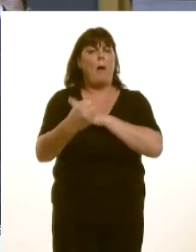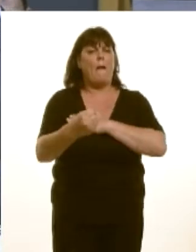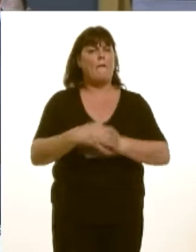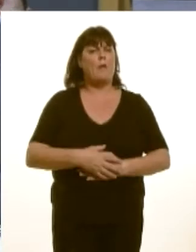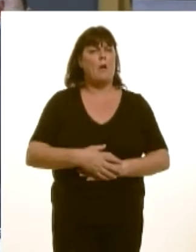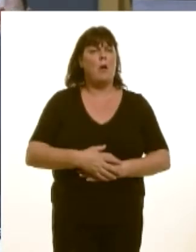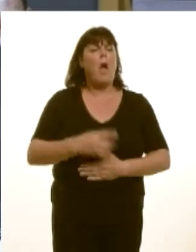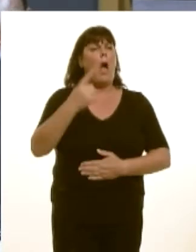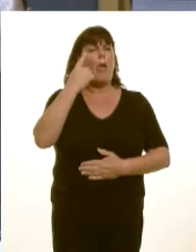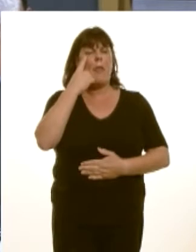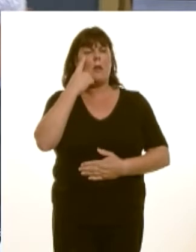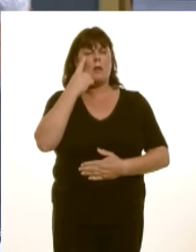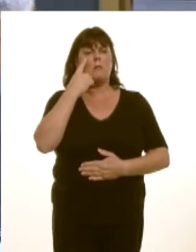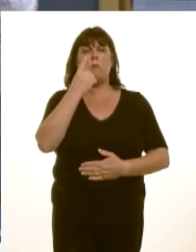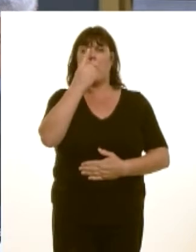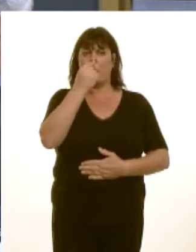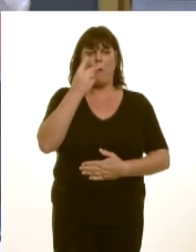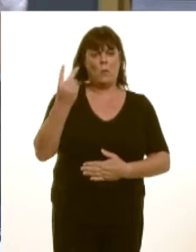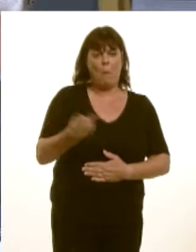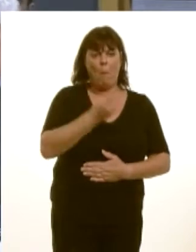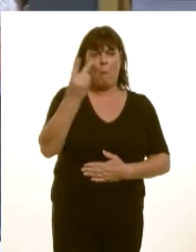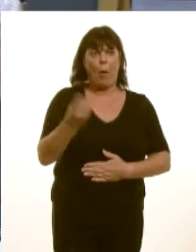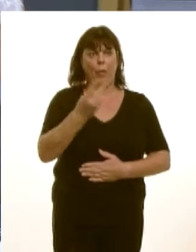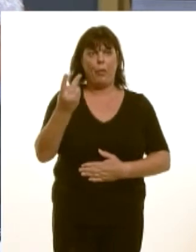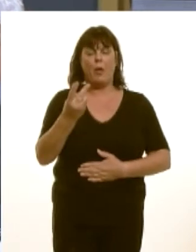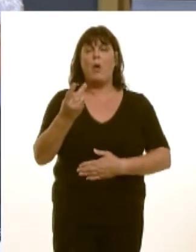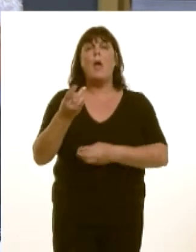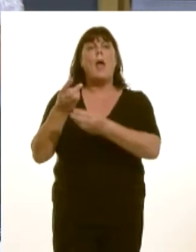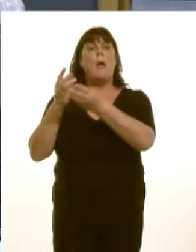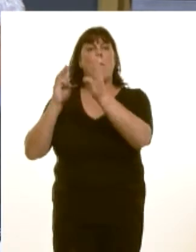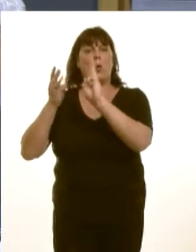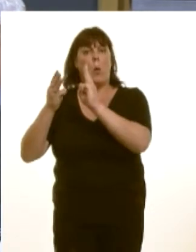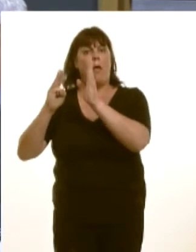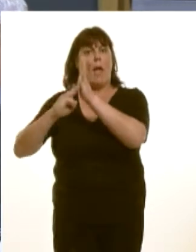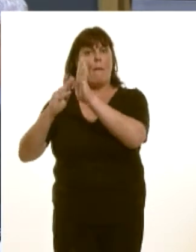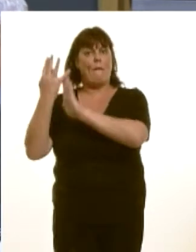It is perfectly possible to develop the metro proposals, as well as examining difficulties